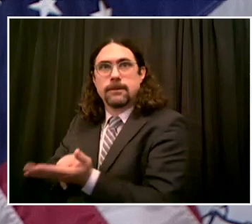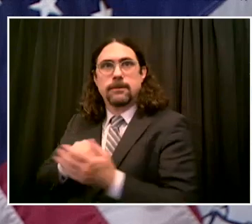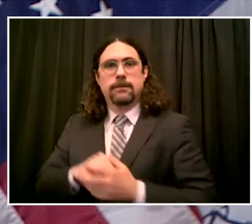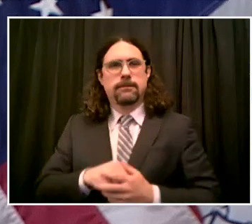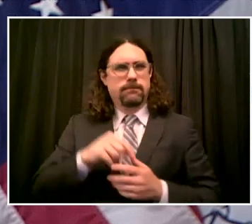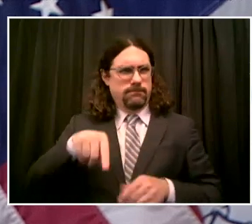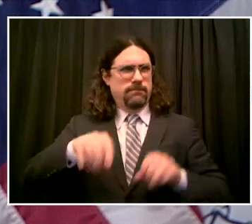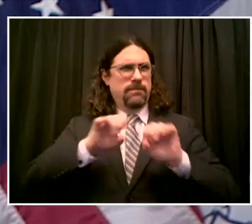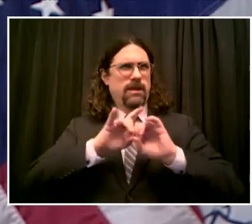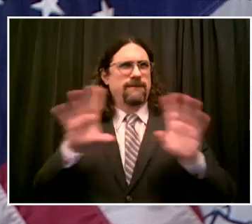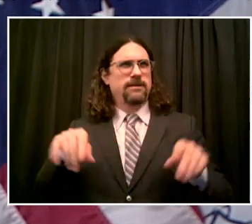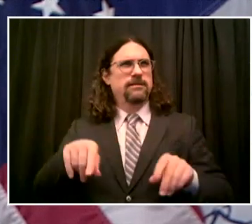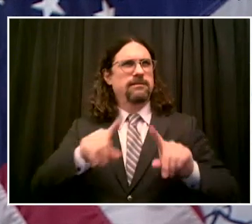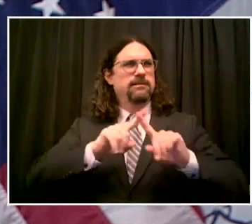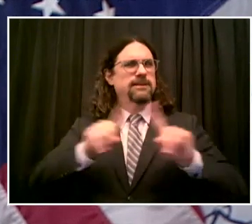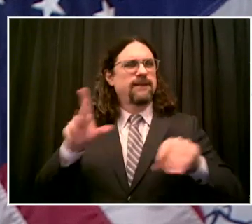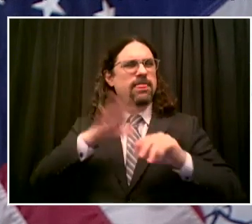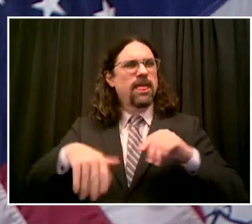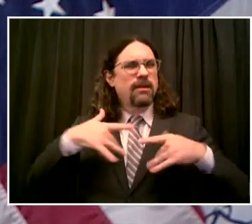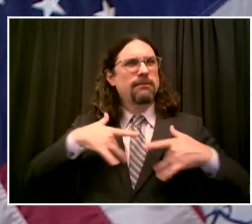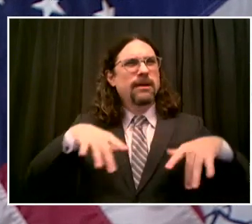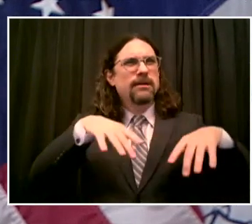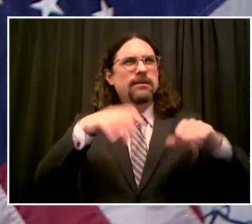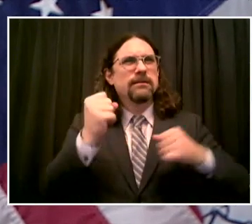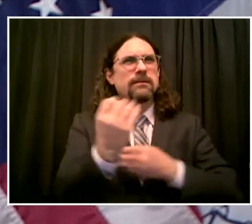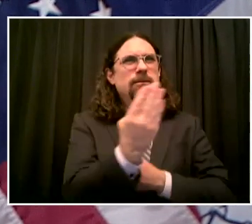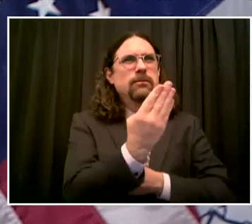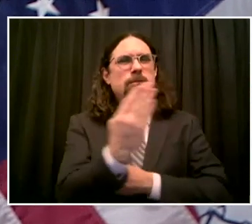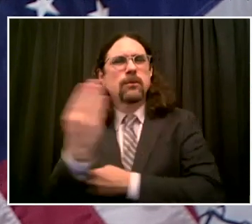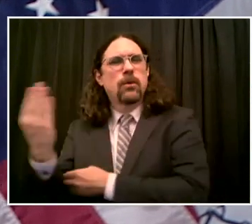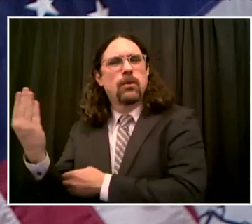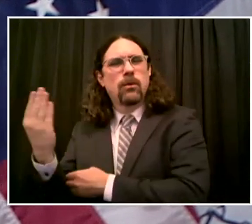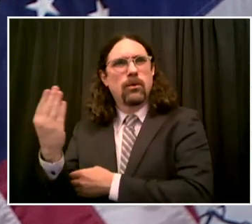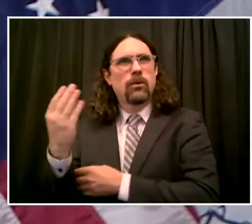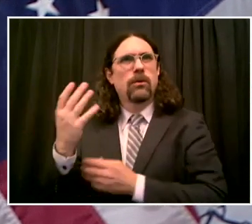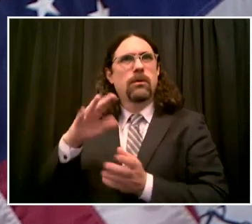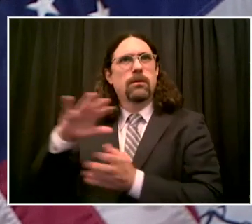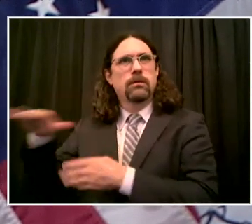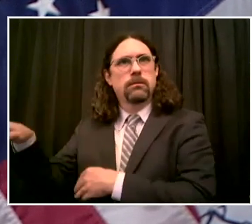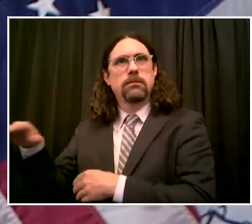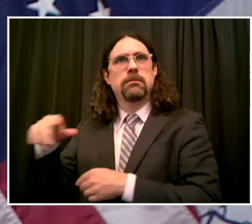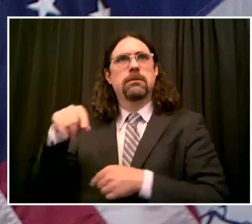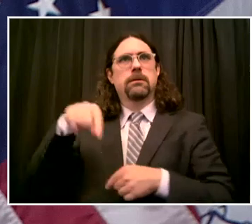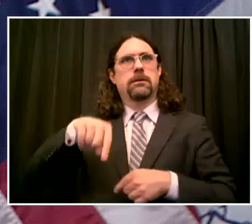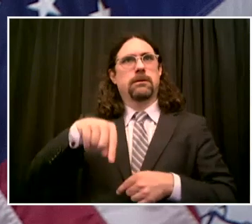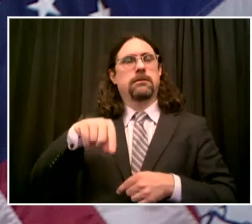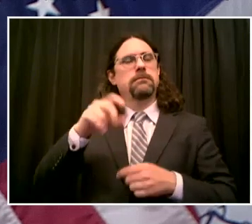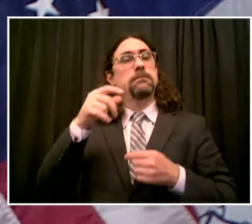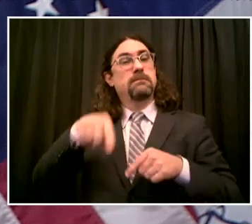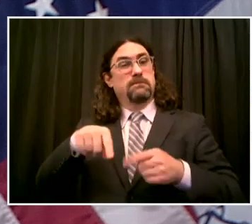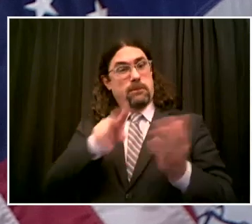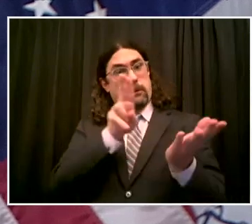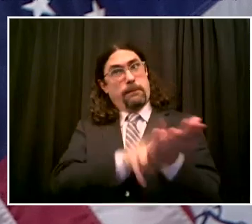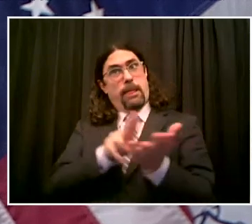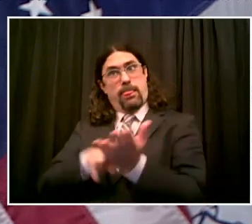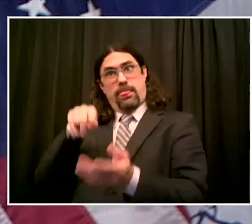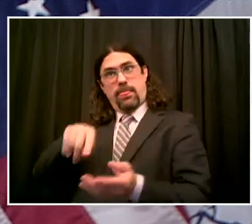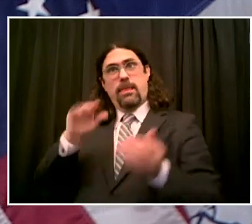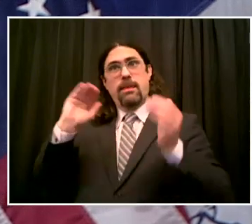THIS LOOKS AND FEELS DIFFERENT THAN ANY SUCH HEARING, ANY SUCH BILL SIGNING EVENT YOU HAVE EVER SEEN BECAUSE THIS IS THE FIRST